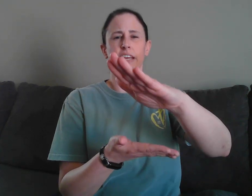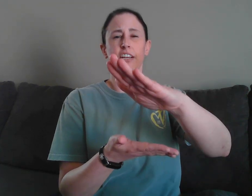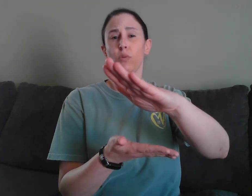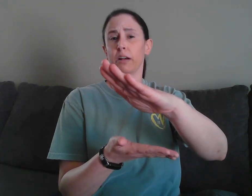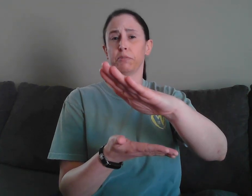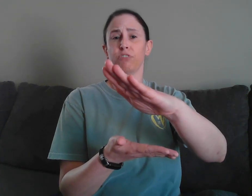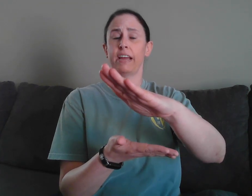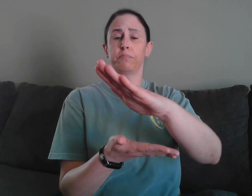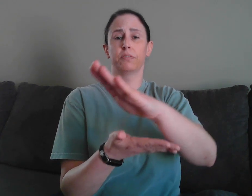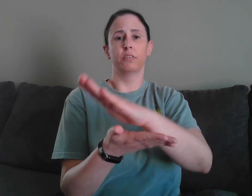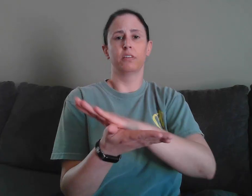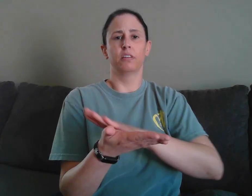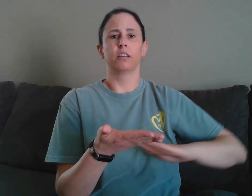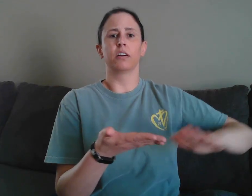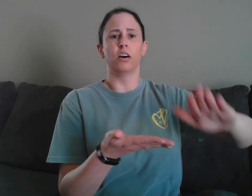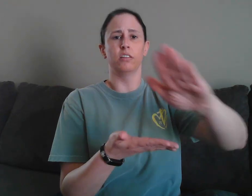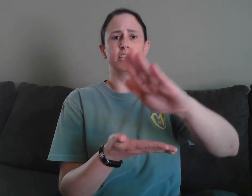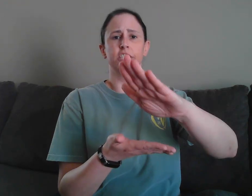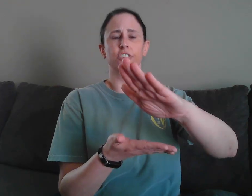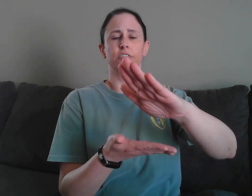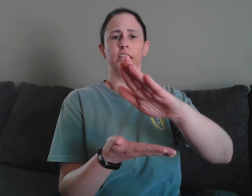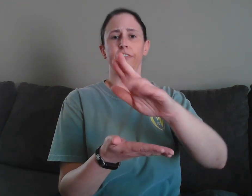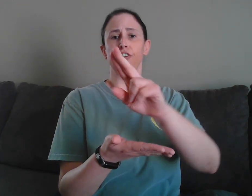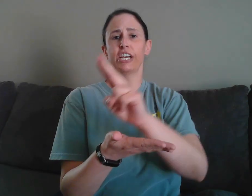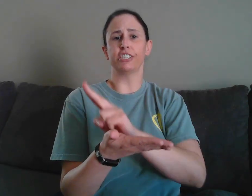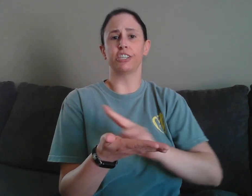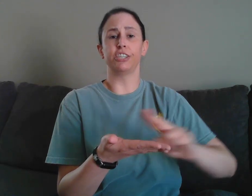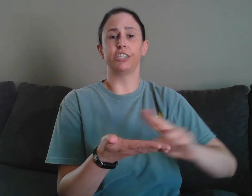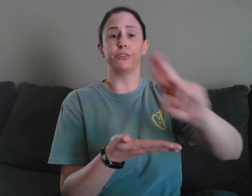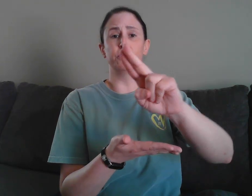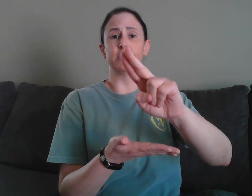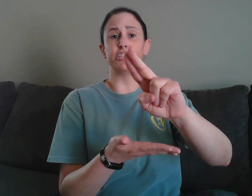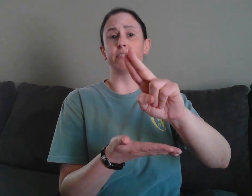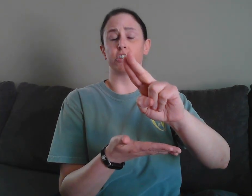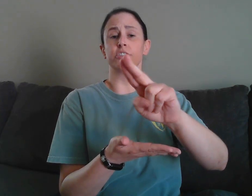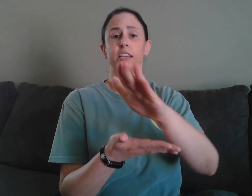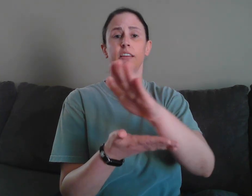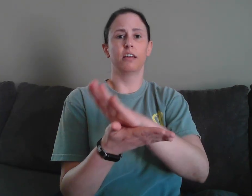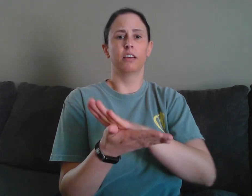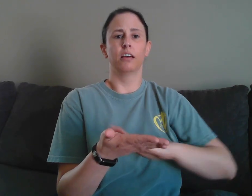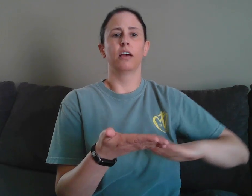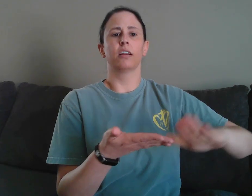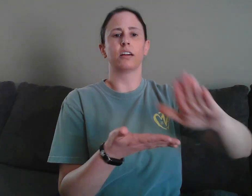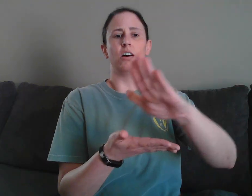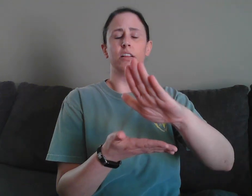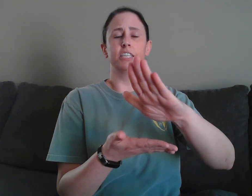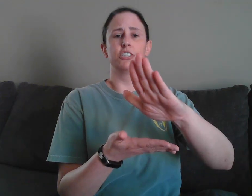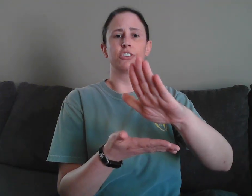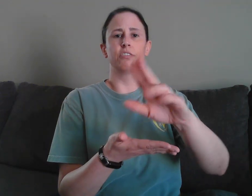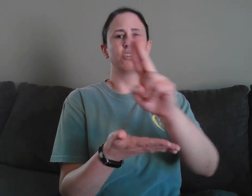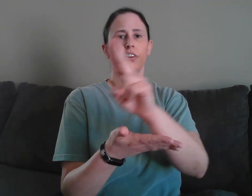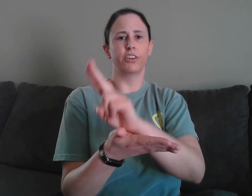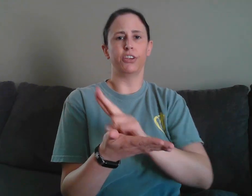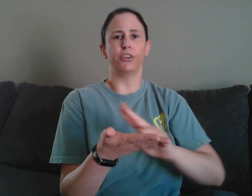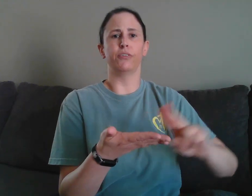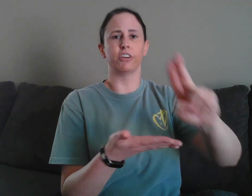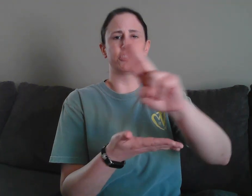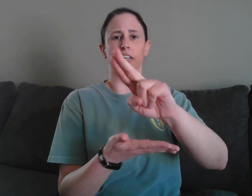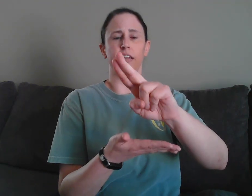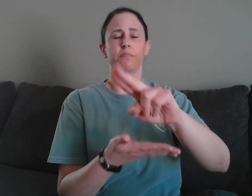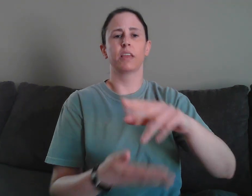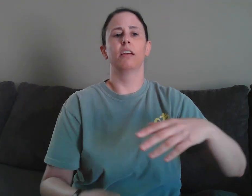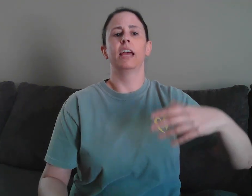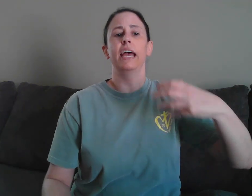of like going up a ramp. College. If you change it to U, it's university. College. University.